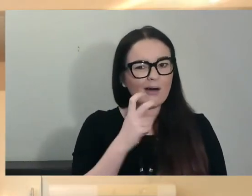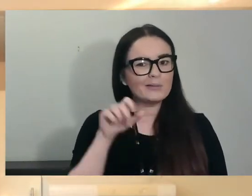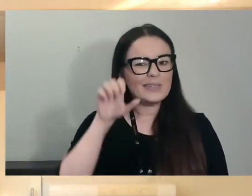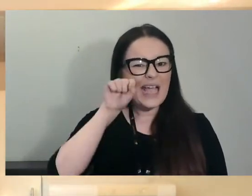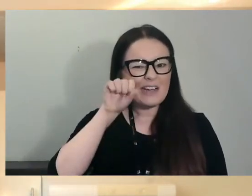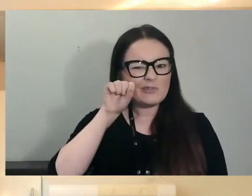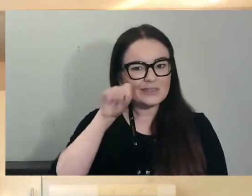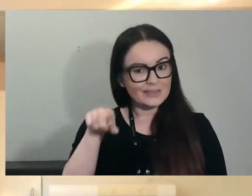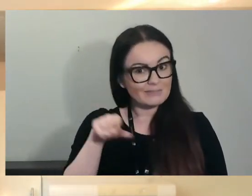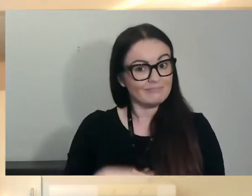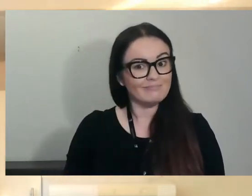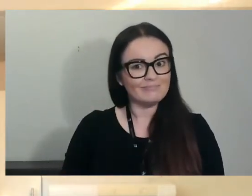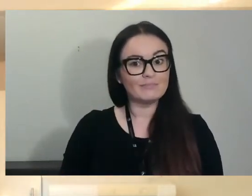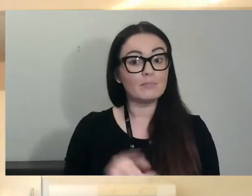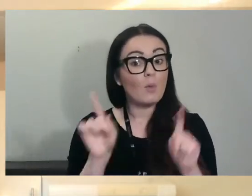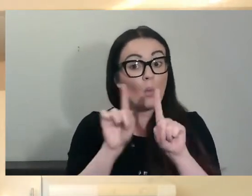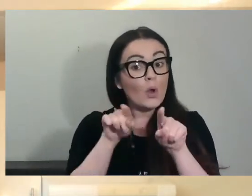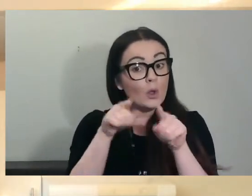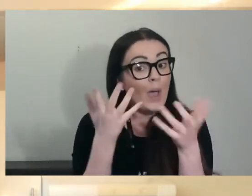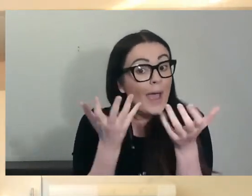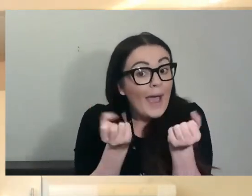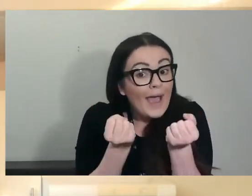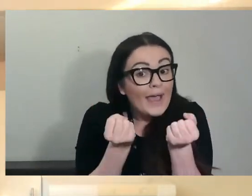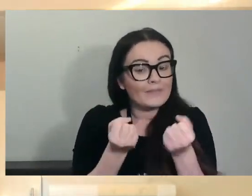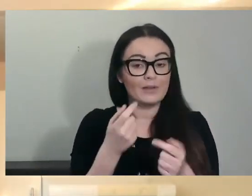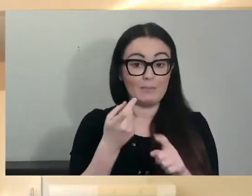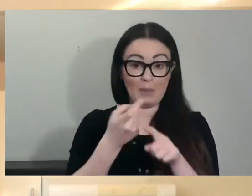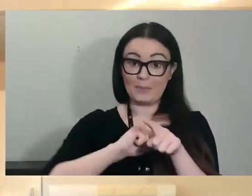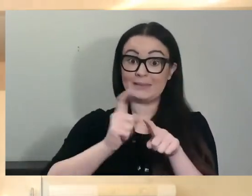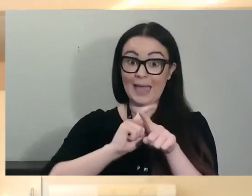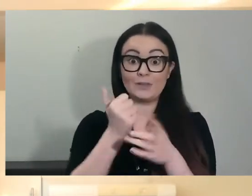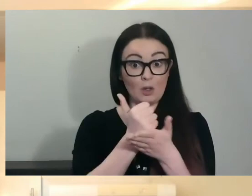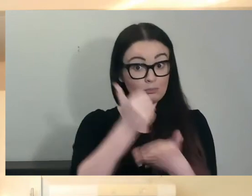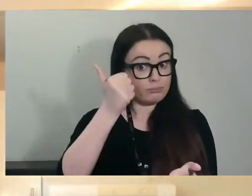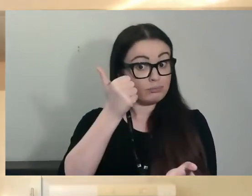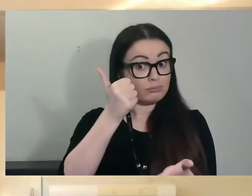dried up carrot sticks. So whatever you've got. Potatoes are amazing if you've got some